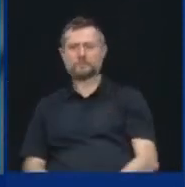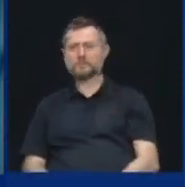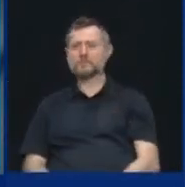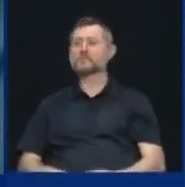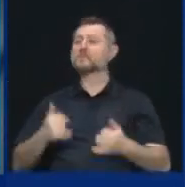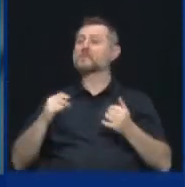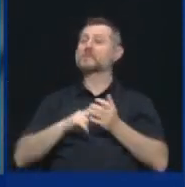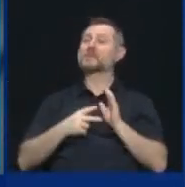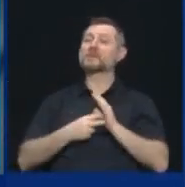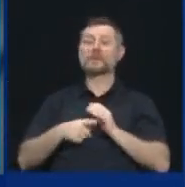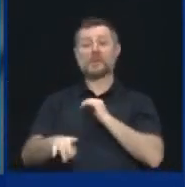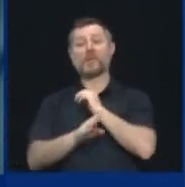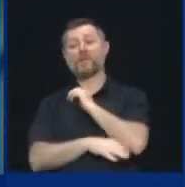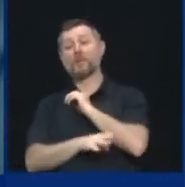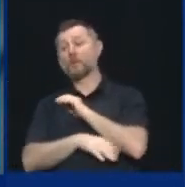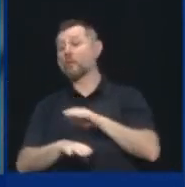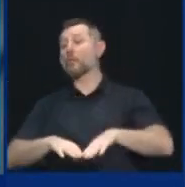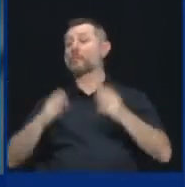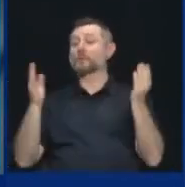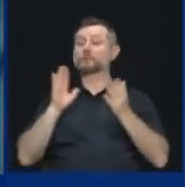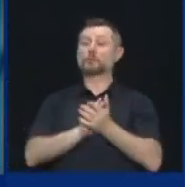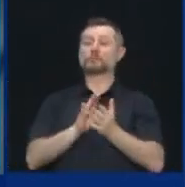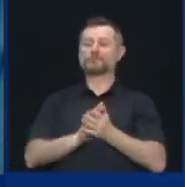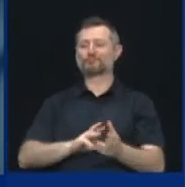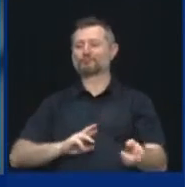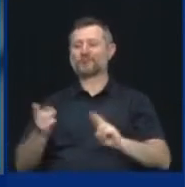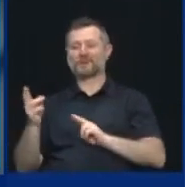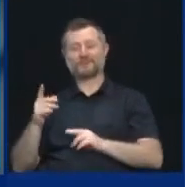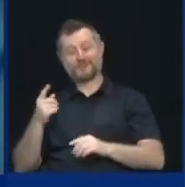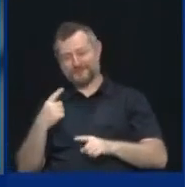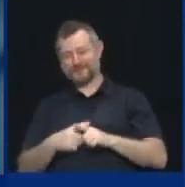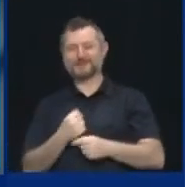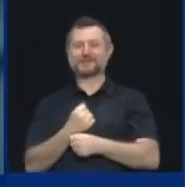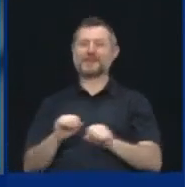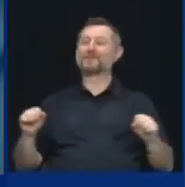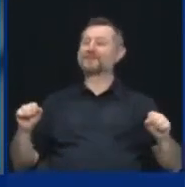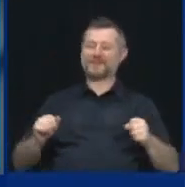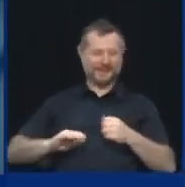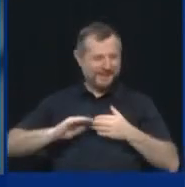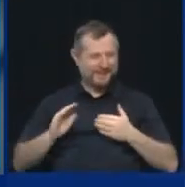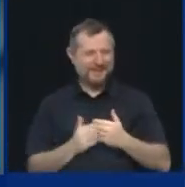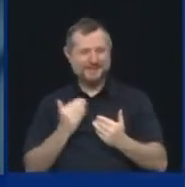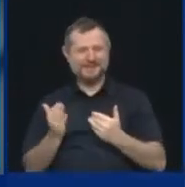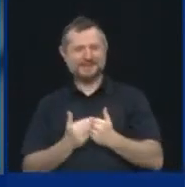CAN -- IT WILL MAKE REOPENING THE SCHOOLS MUCH SAFER AND EASIER.